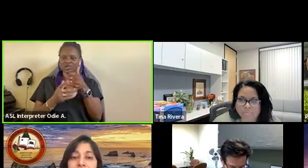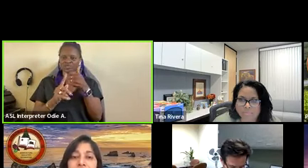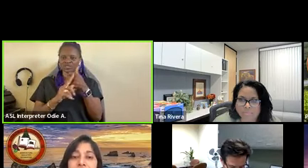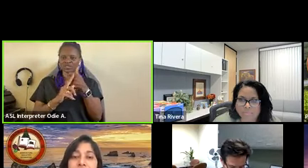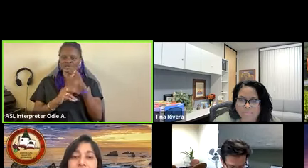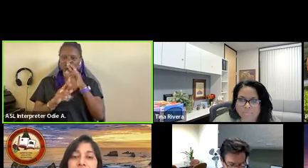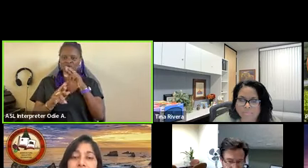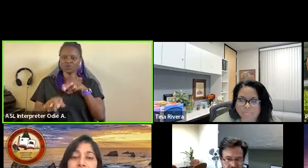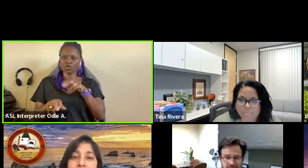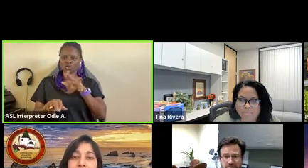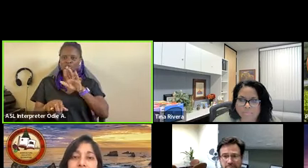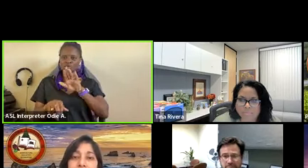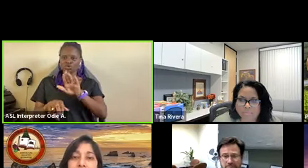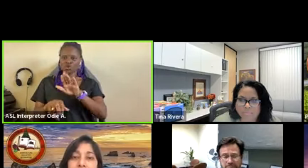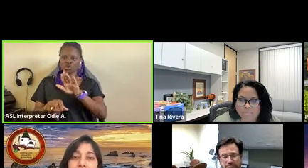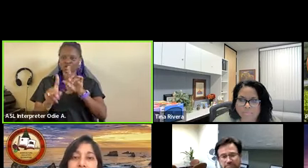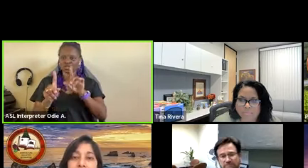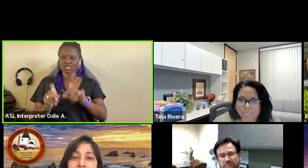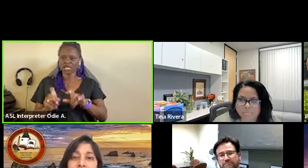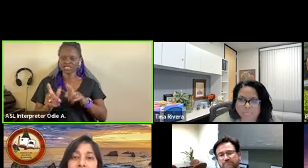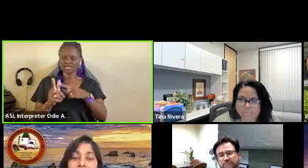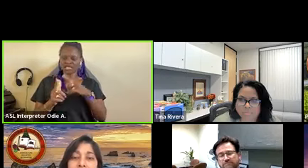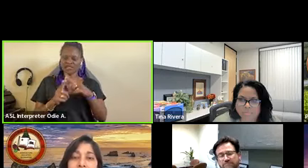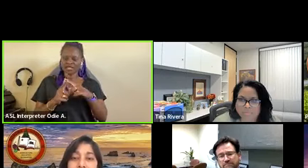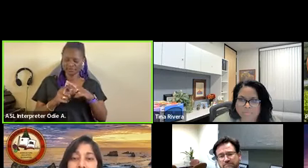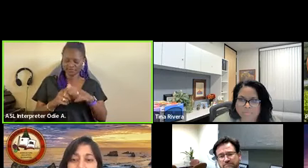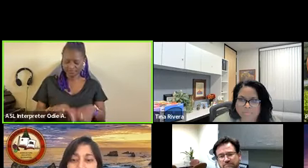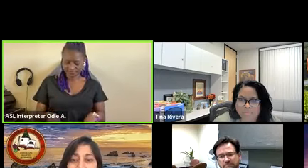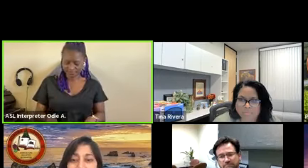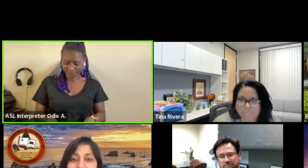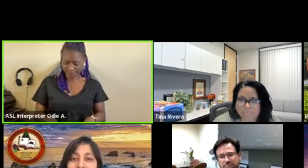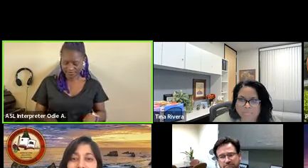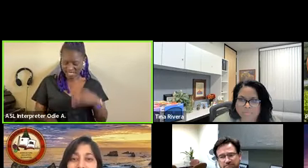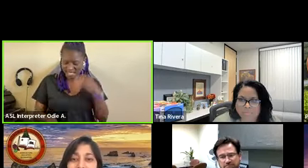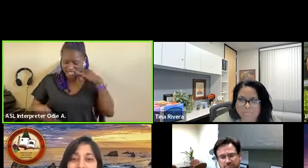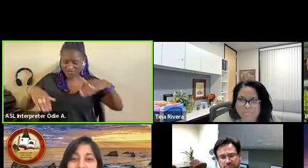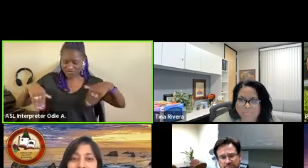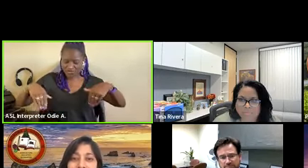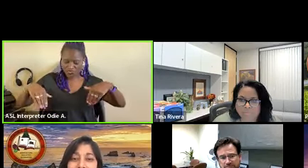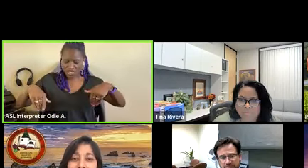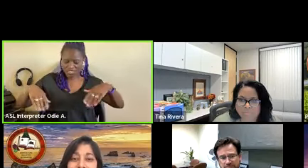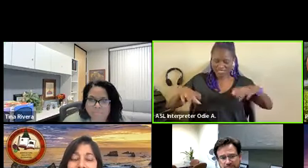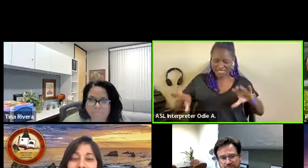Finally, the most important thing you can do if you haven't done so yet, is to get vaccinated against COVID.